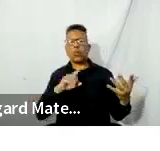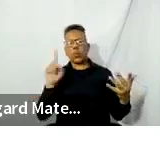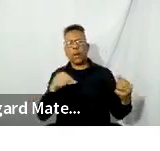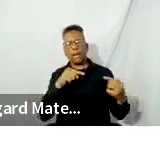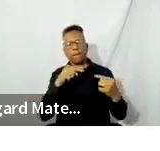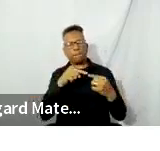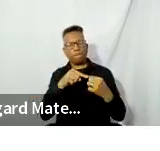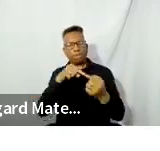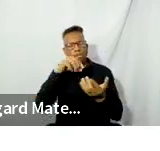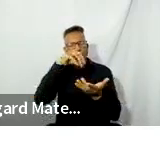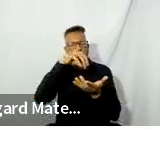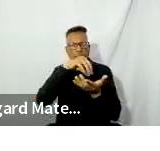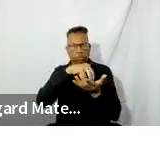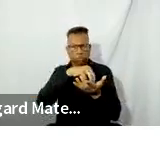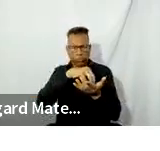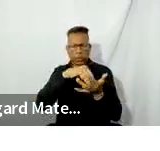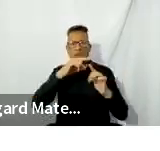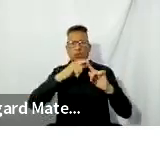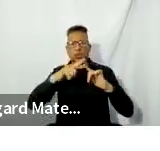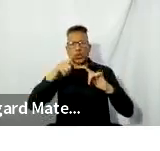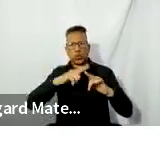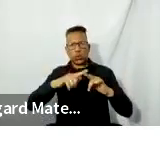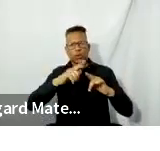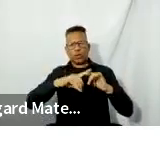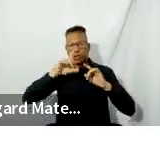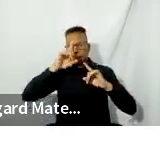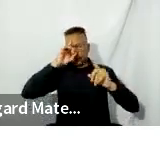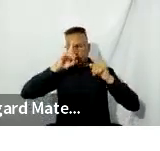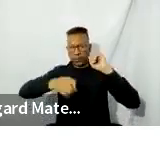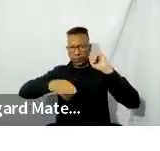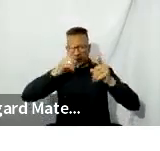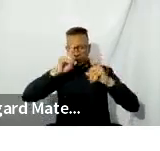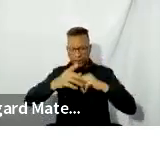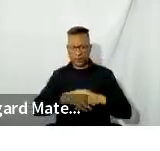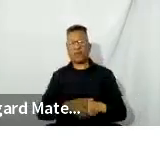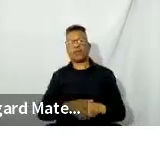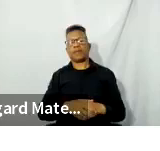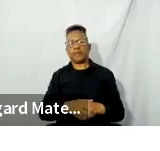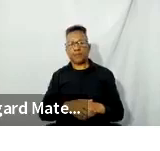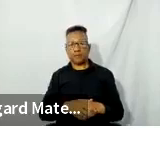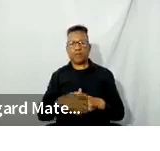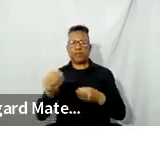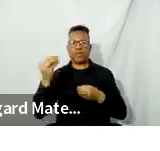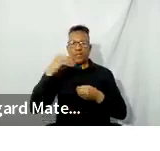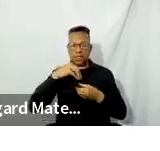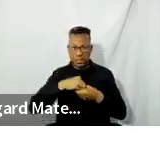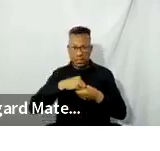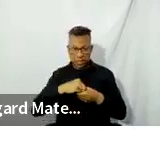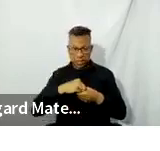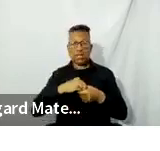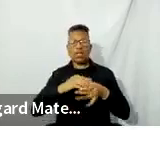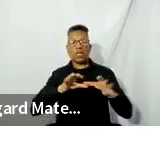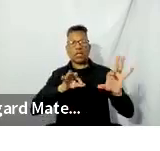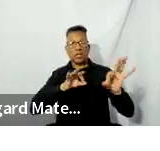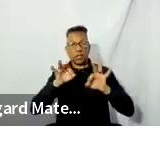lity of the of the issue of the of of the of the of the command, of of the command, of the in Louisiana of the command, of the is the internalization or